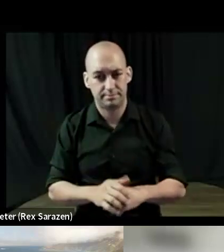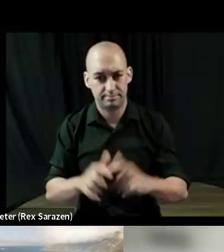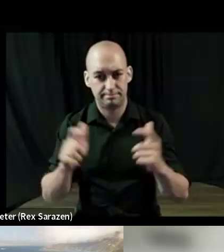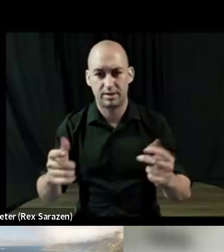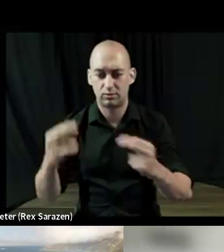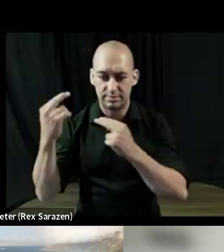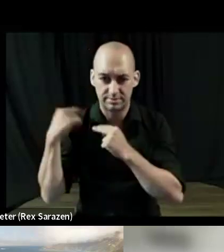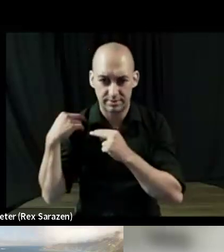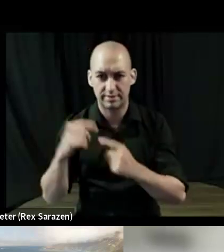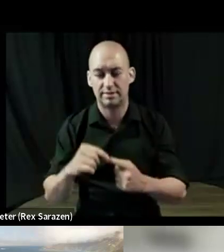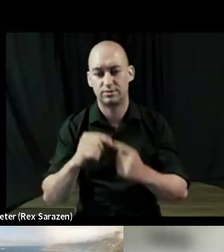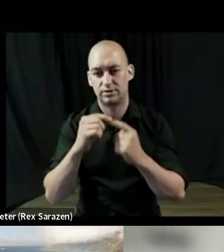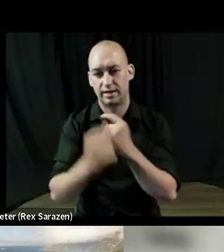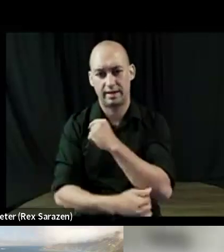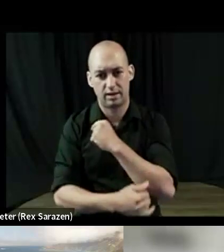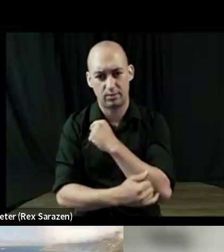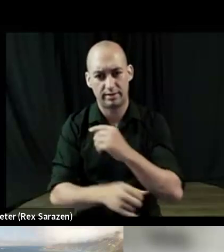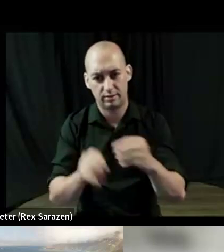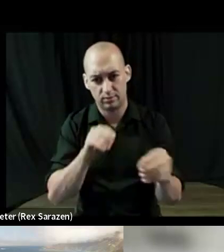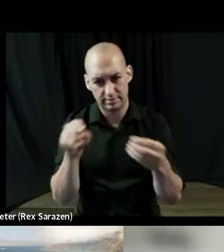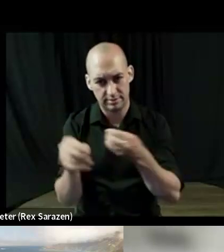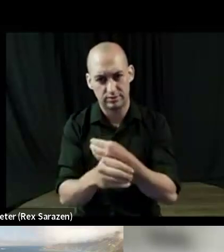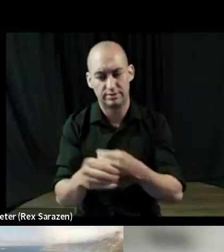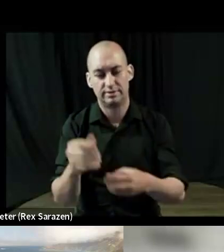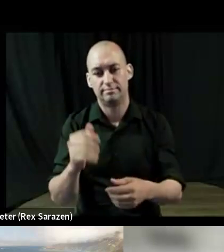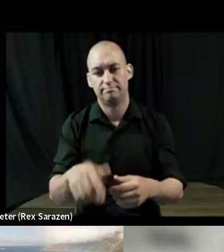a county entity and making sure that all of our partners that many of them are on